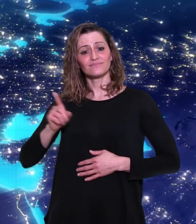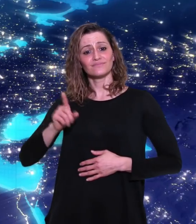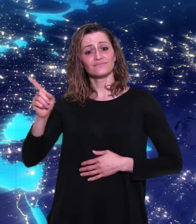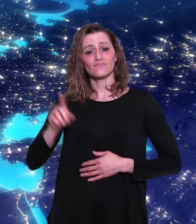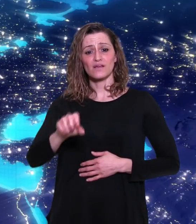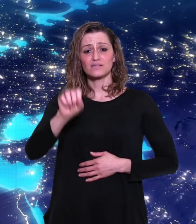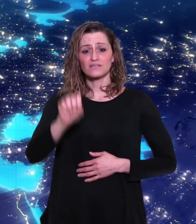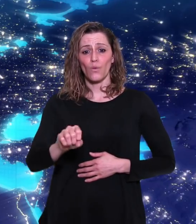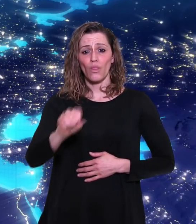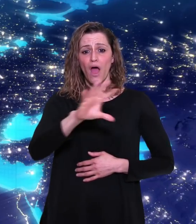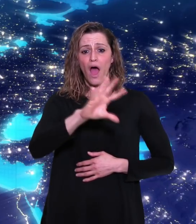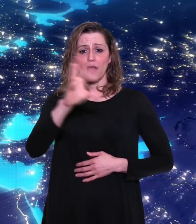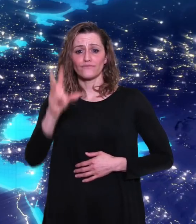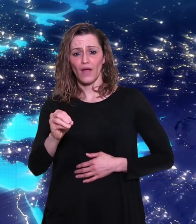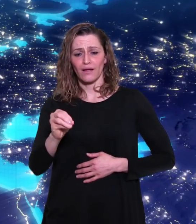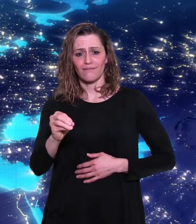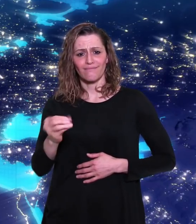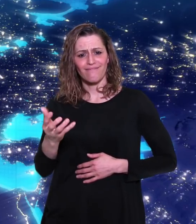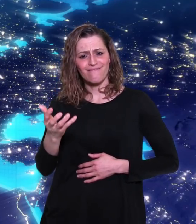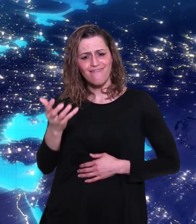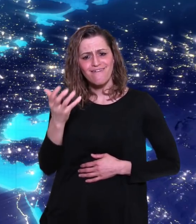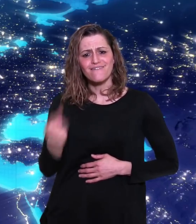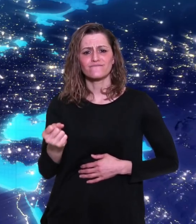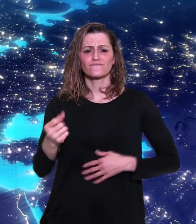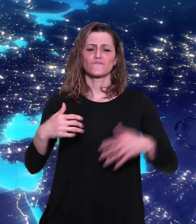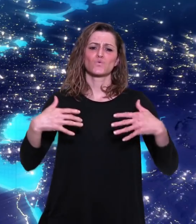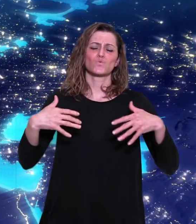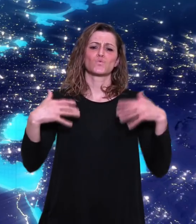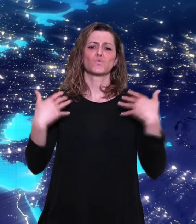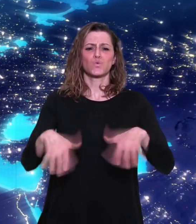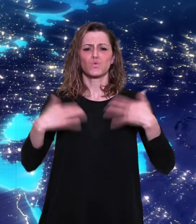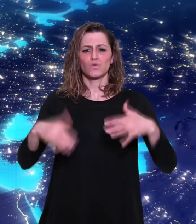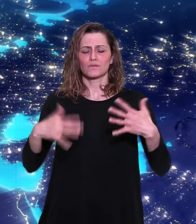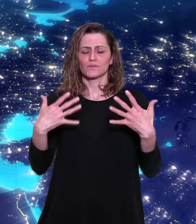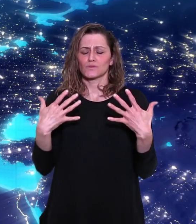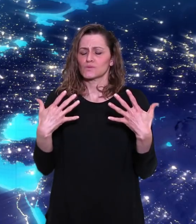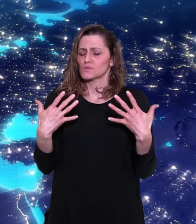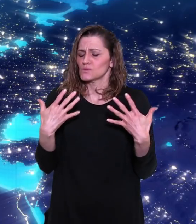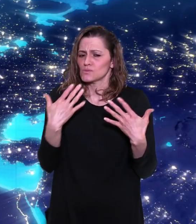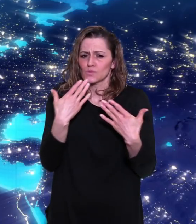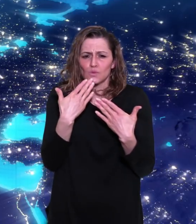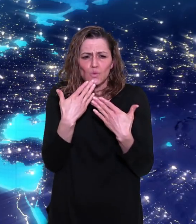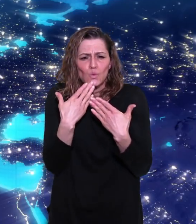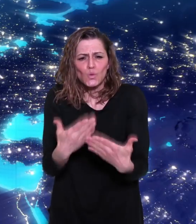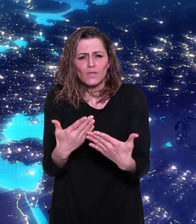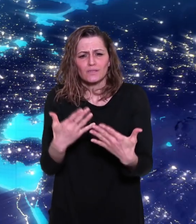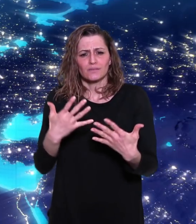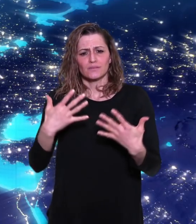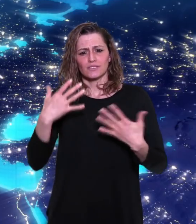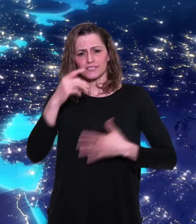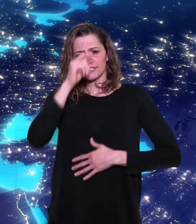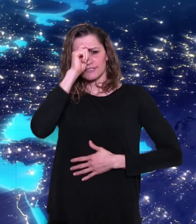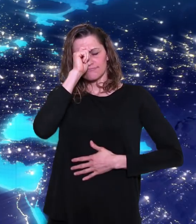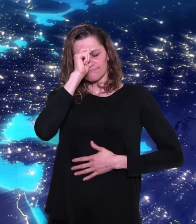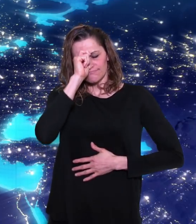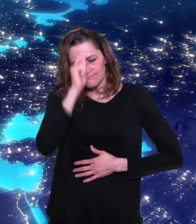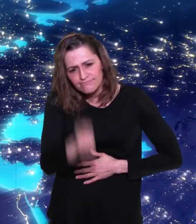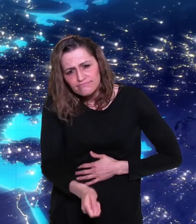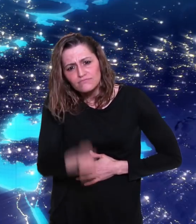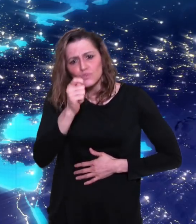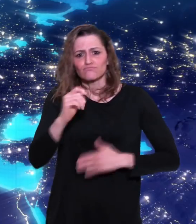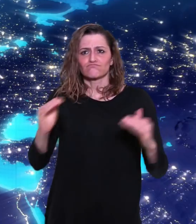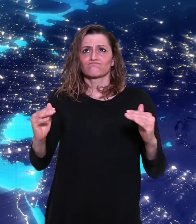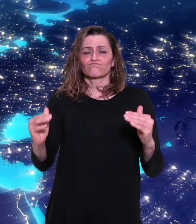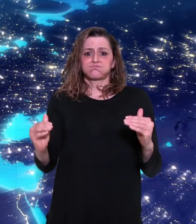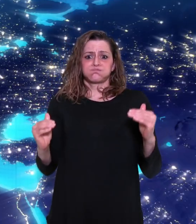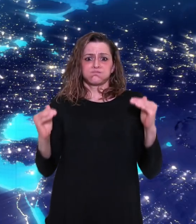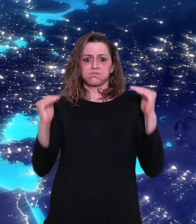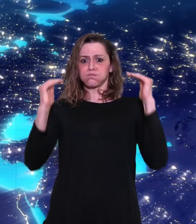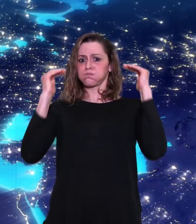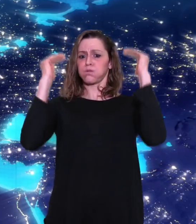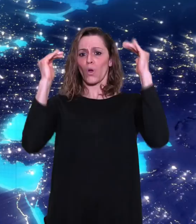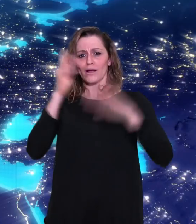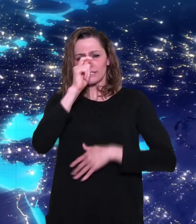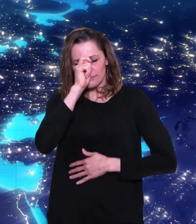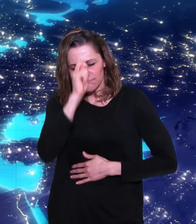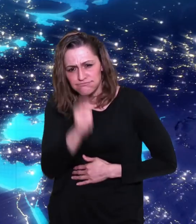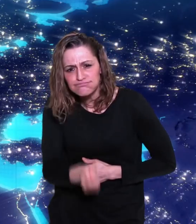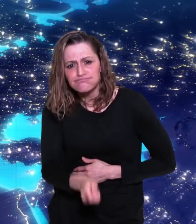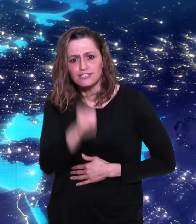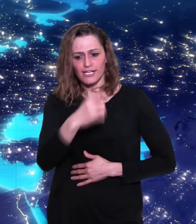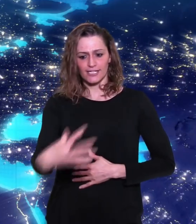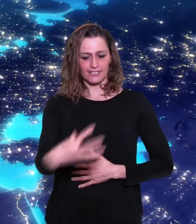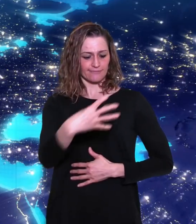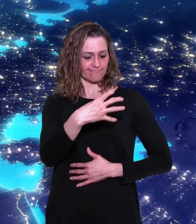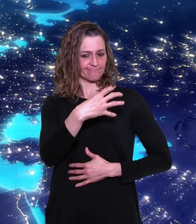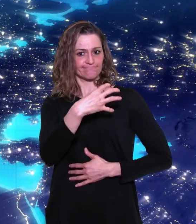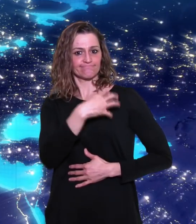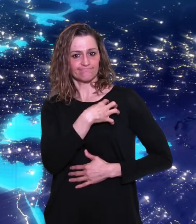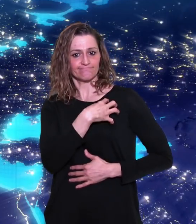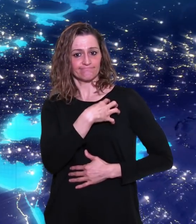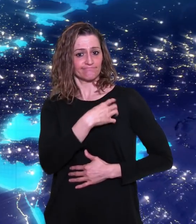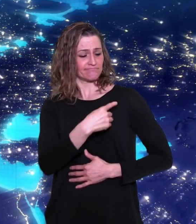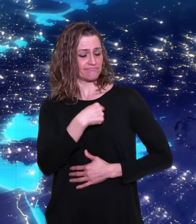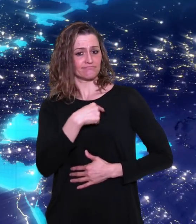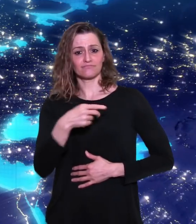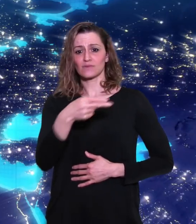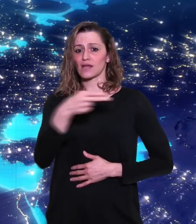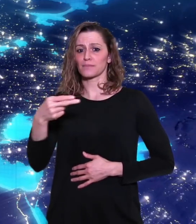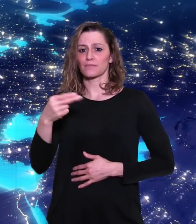Dawn: Every year the South African president selects few